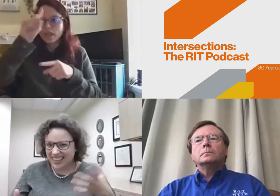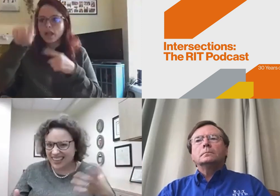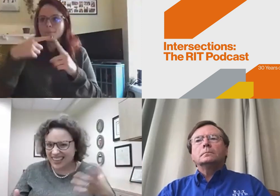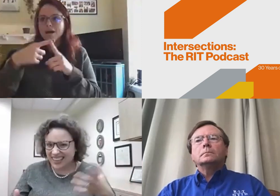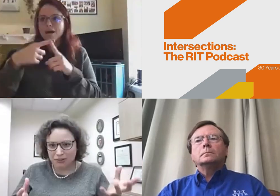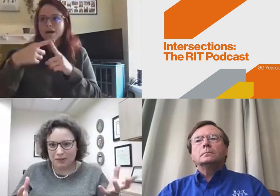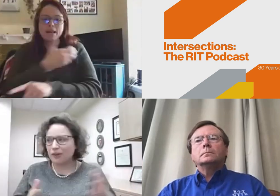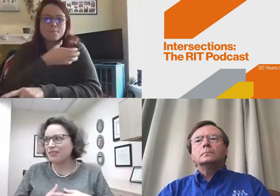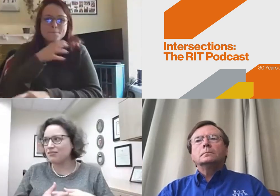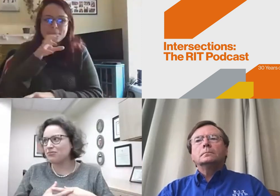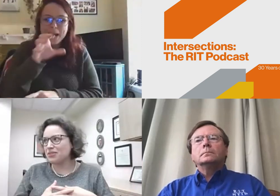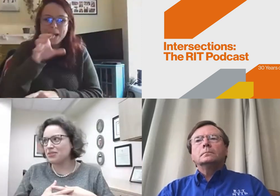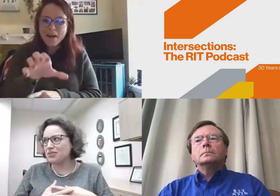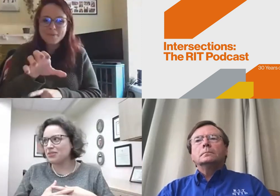empowered, excited framework.